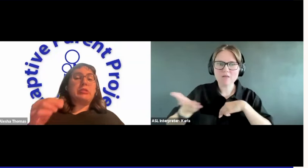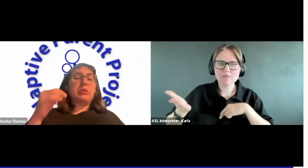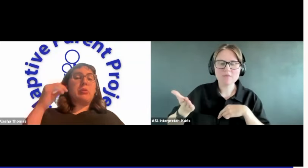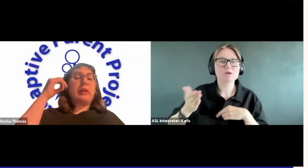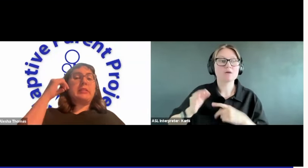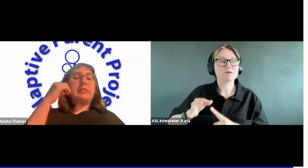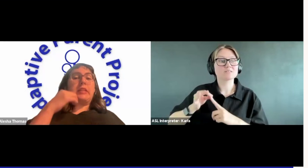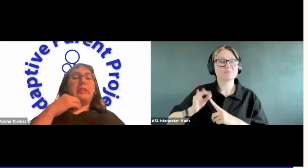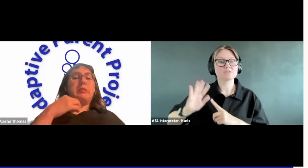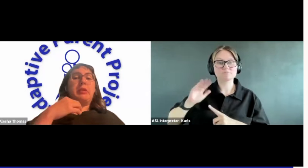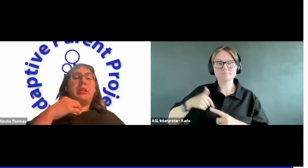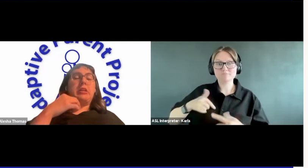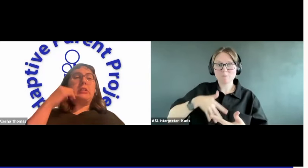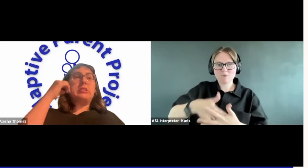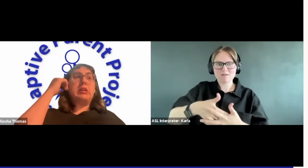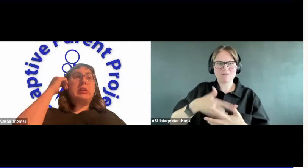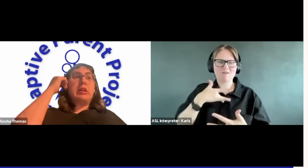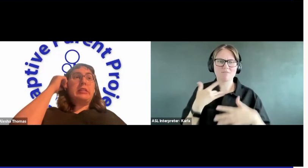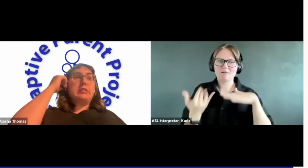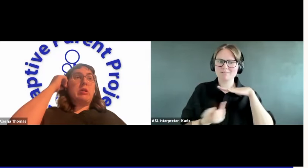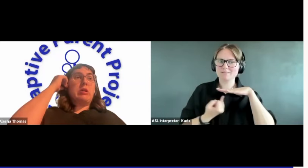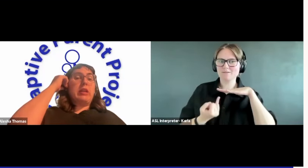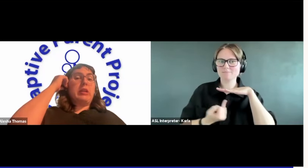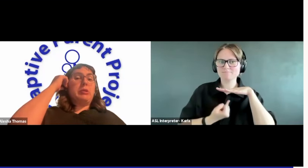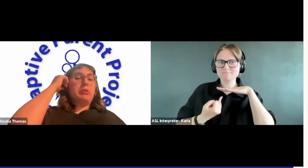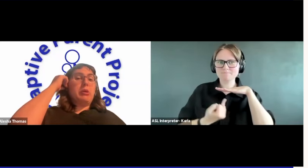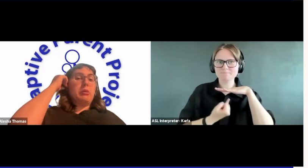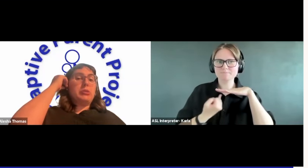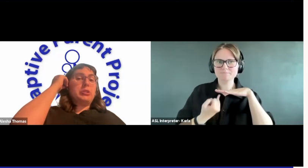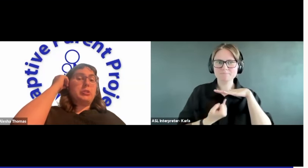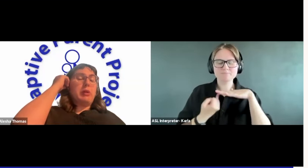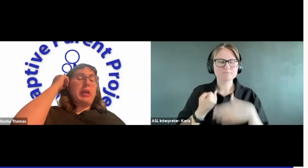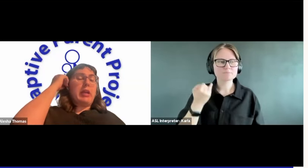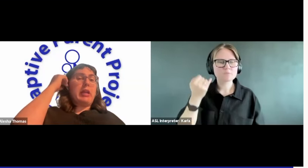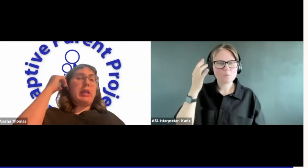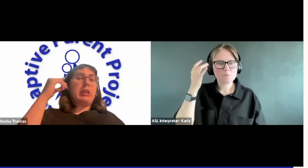felt so isolated because it's not like you go to a